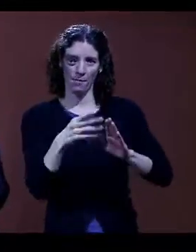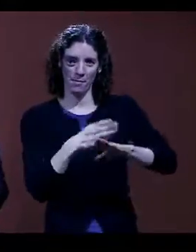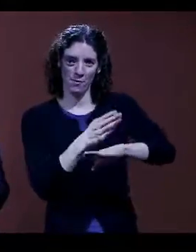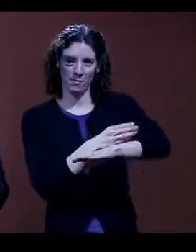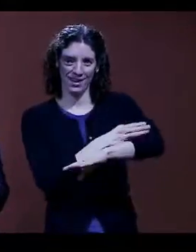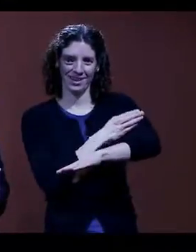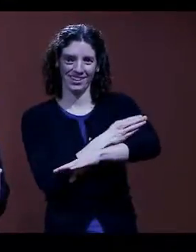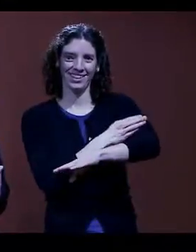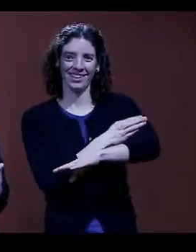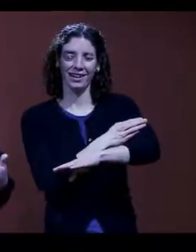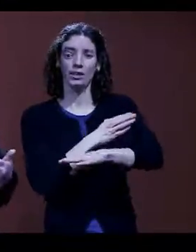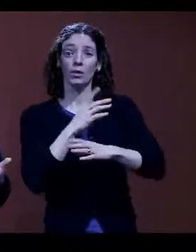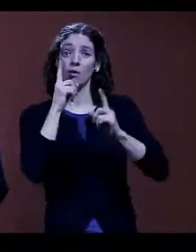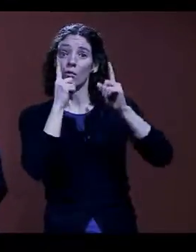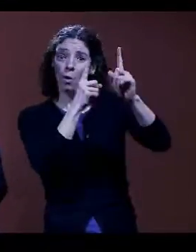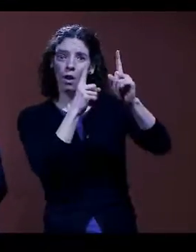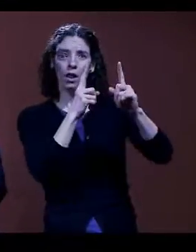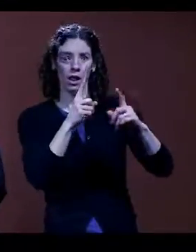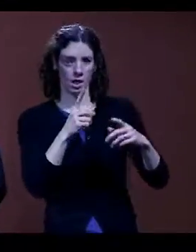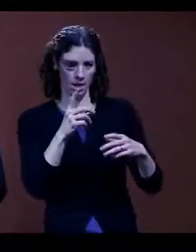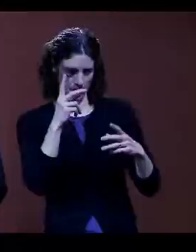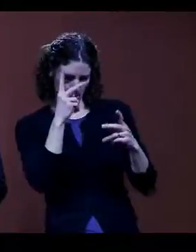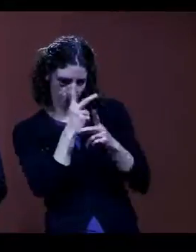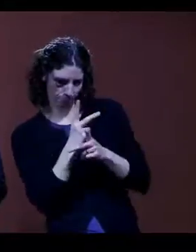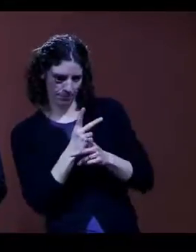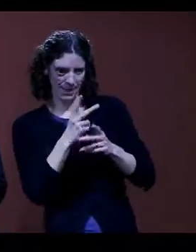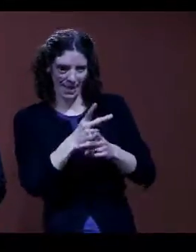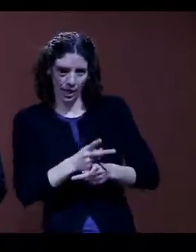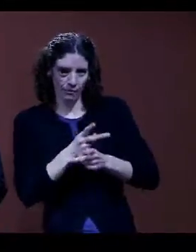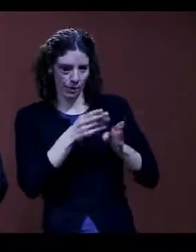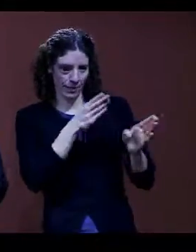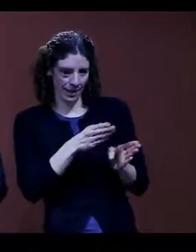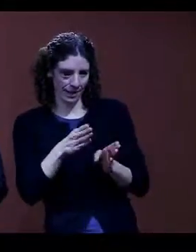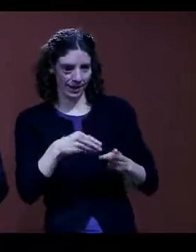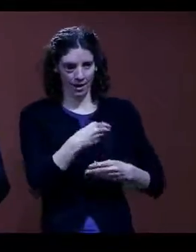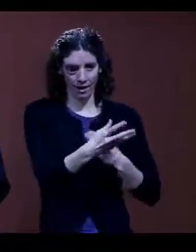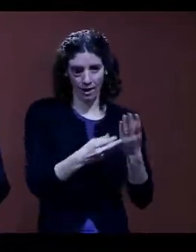while they're in school and the chain of outcomes that youth might achieve.